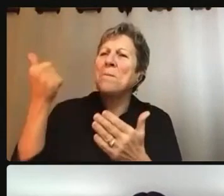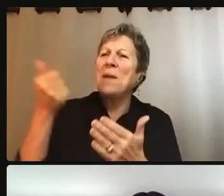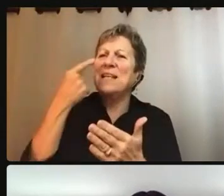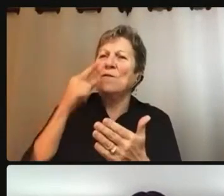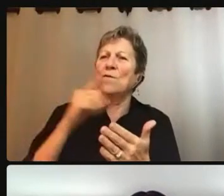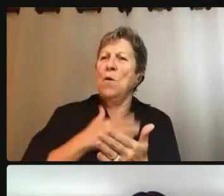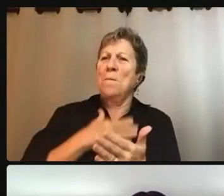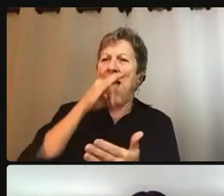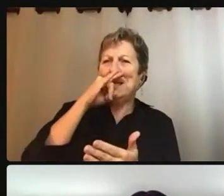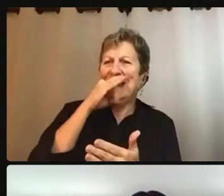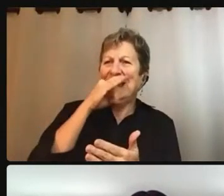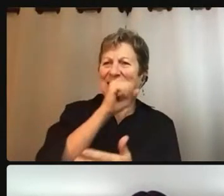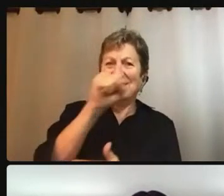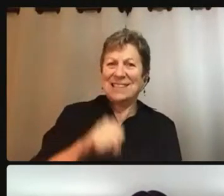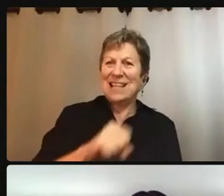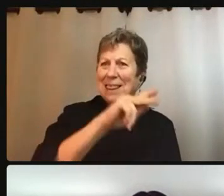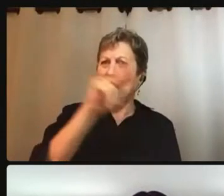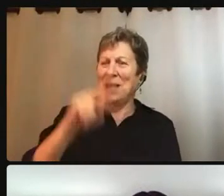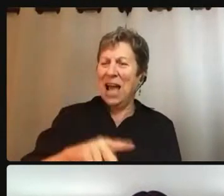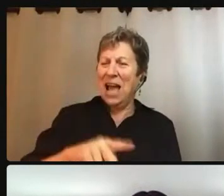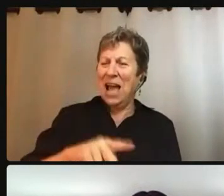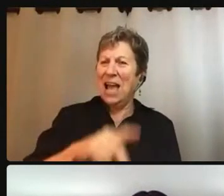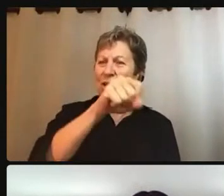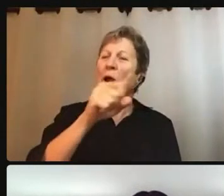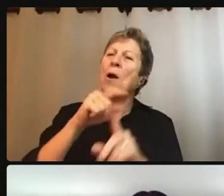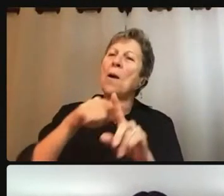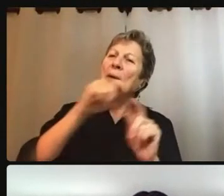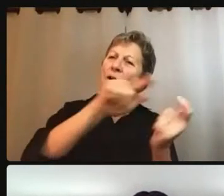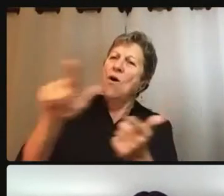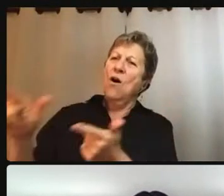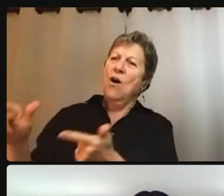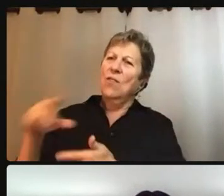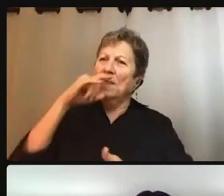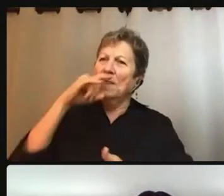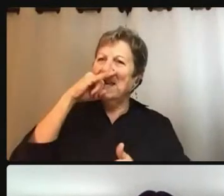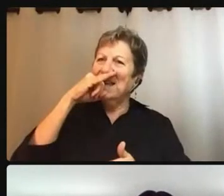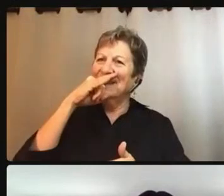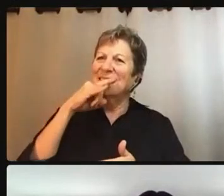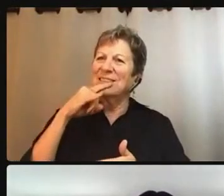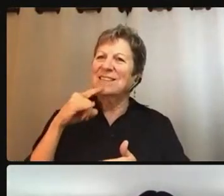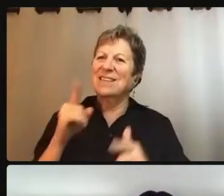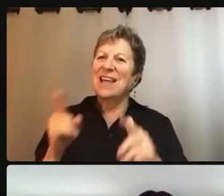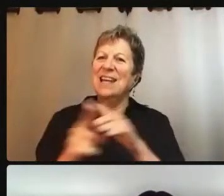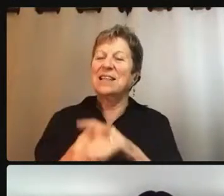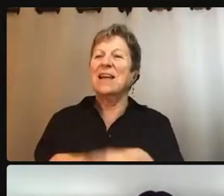GRANDPARENT YOU'RE EVER GOING TO MEET. AND ANYWAY, I WANT WHAT'S BEST